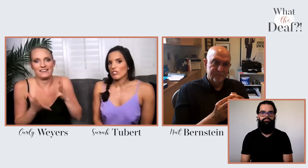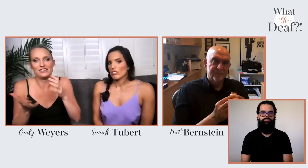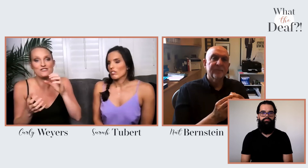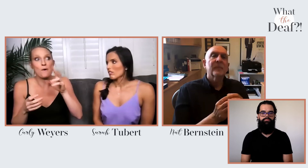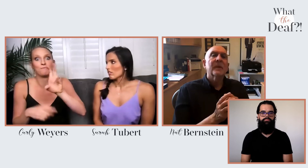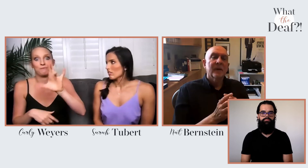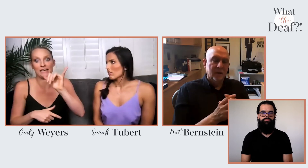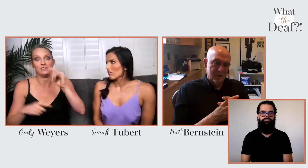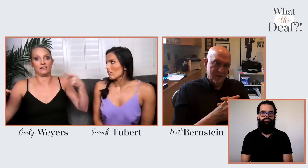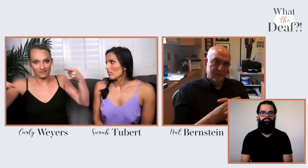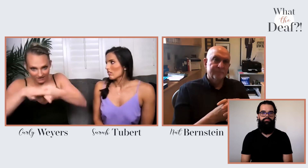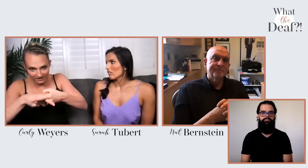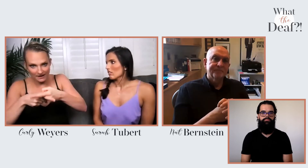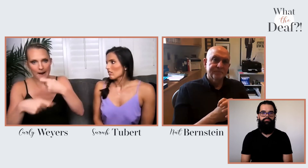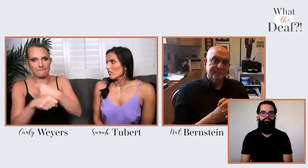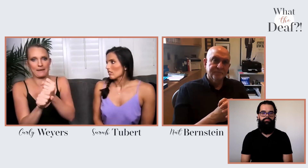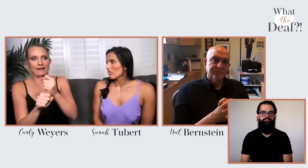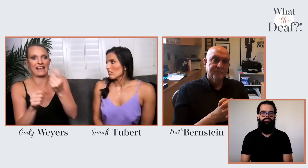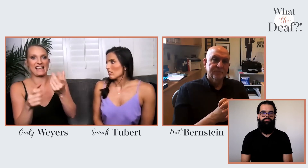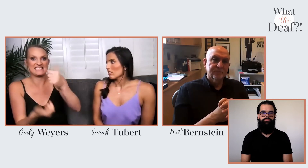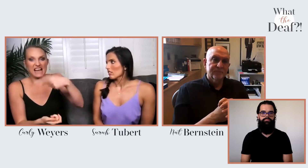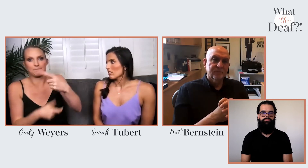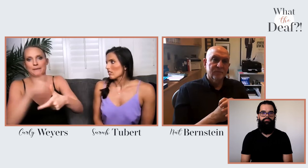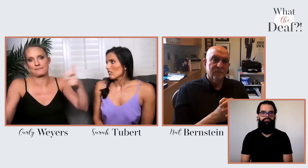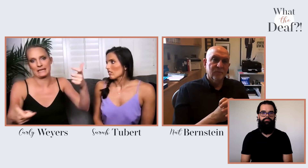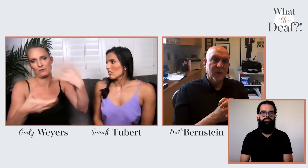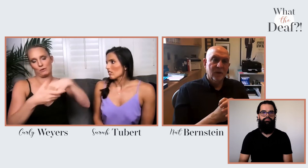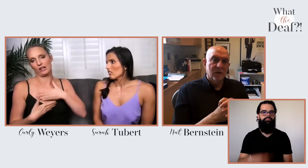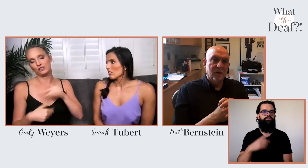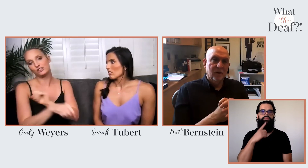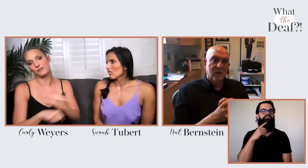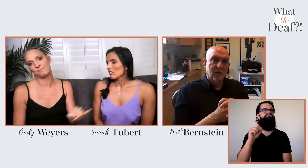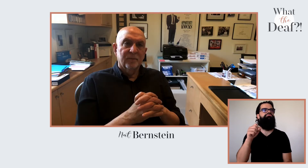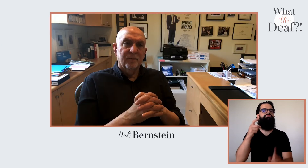So it is a huge gap and it's contradicting and that's within the entertainment industry.